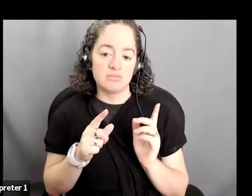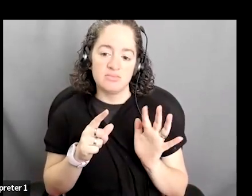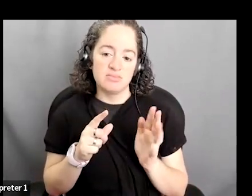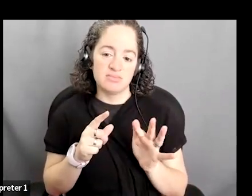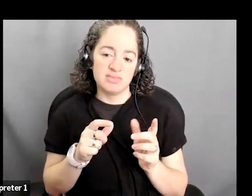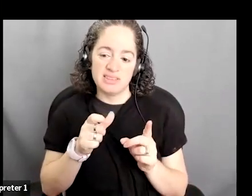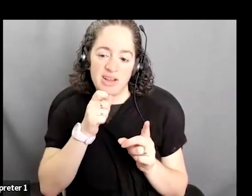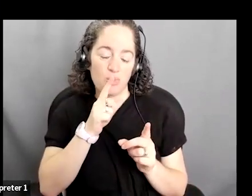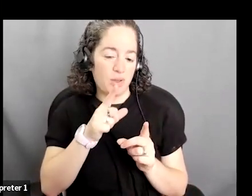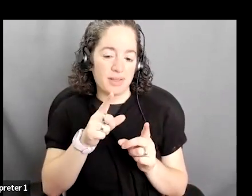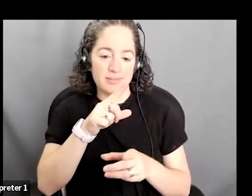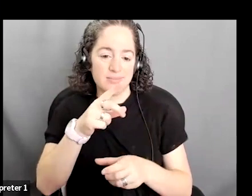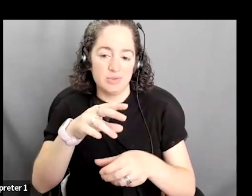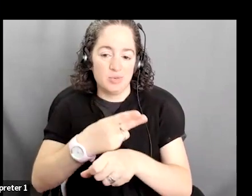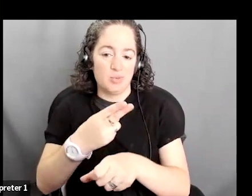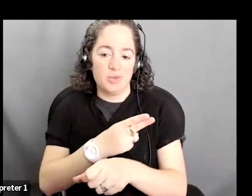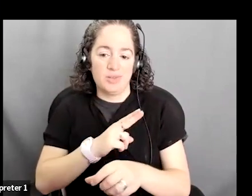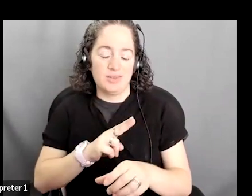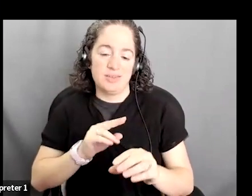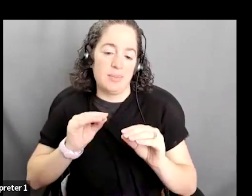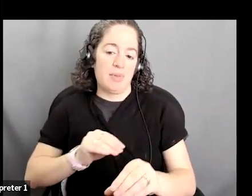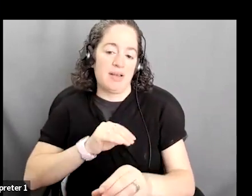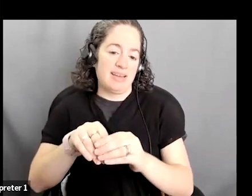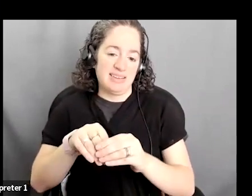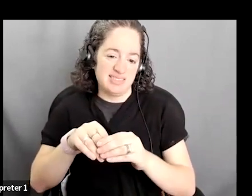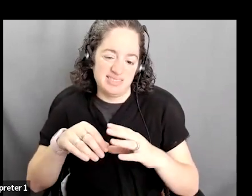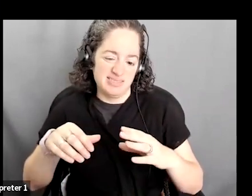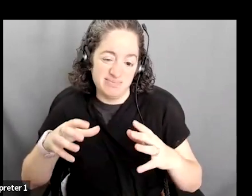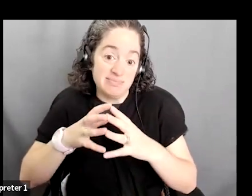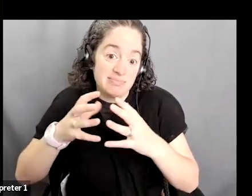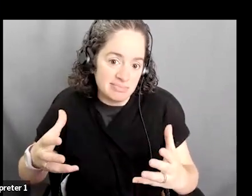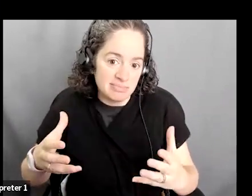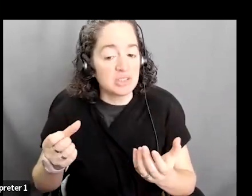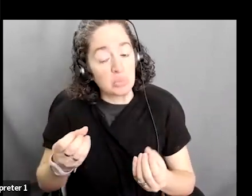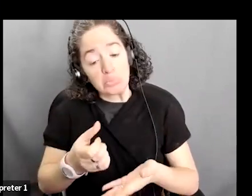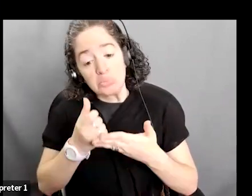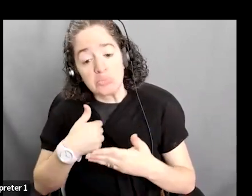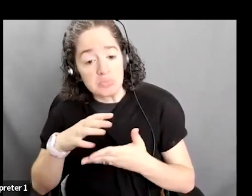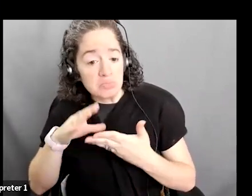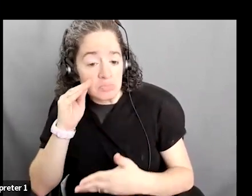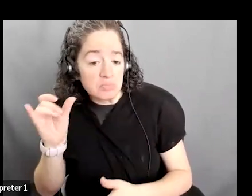yet so this has actually been informative for me as well. What do you use, Gen?